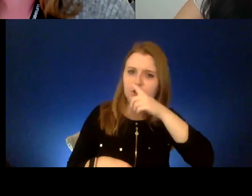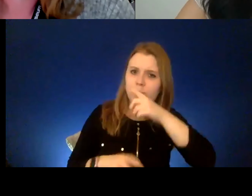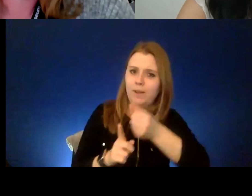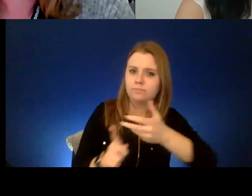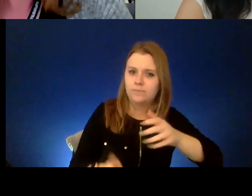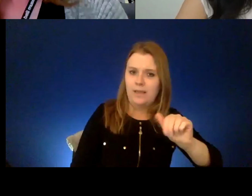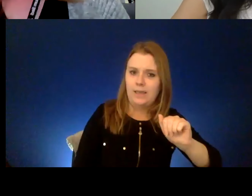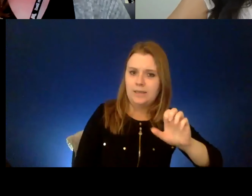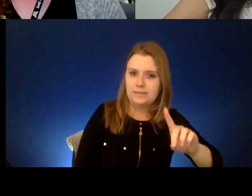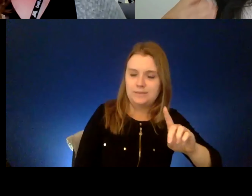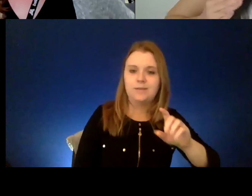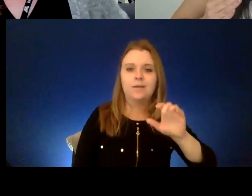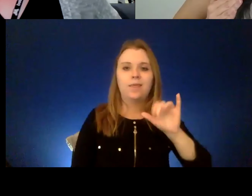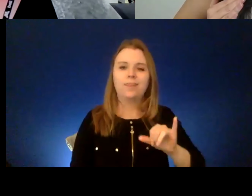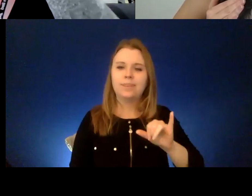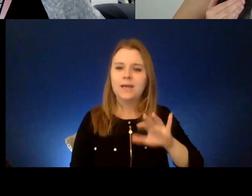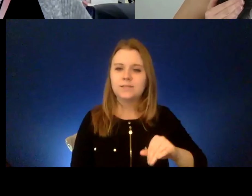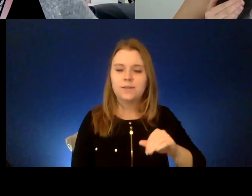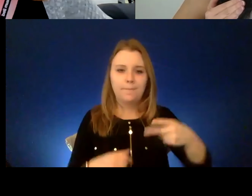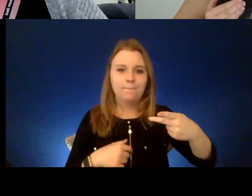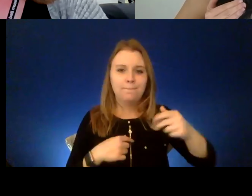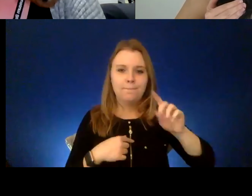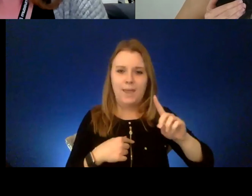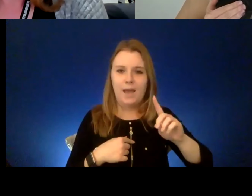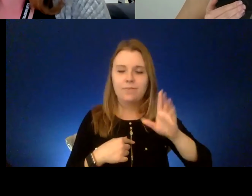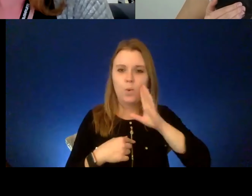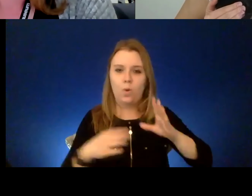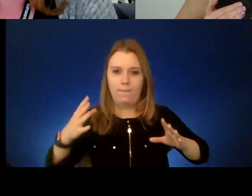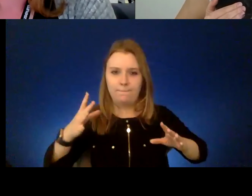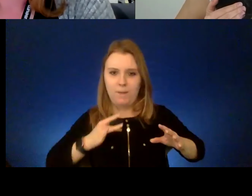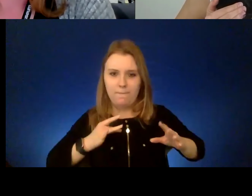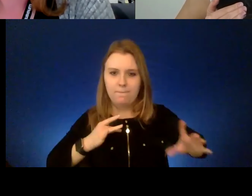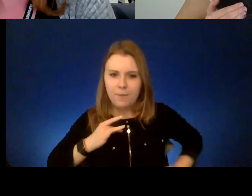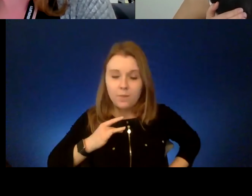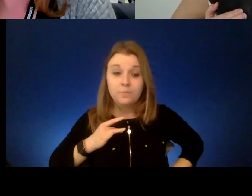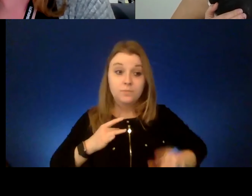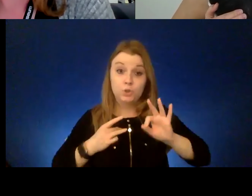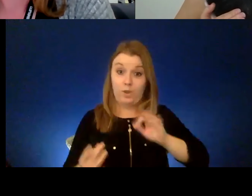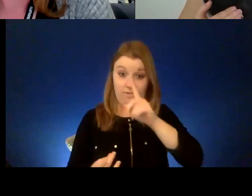Yeah, it's essentially those pads that you'll put on someone's chest if they go into cardiac arrest to restart their heart.